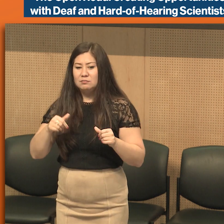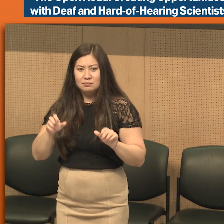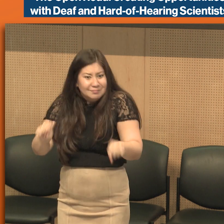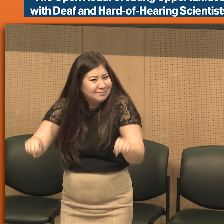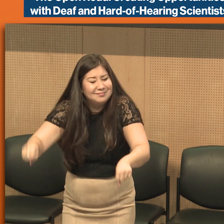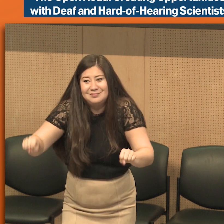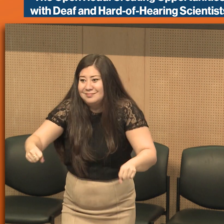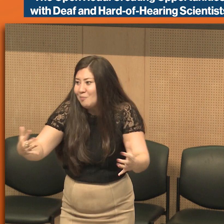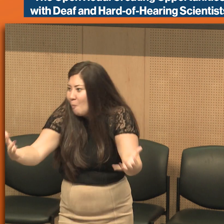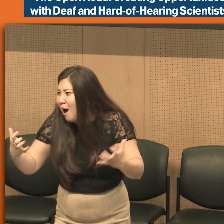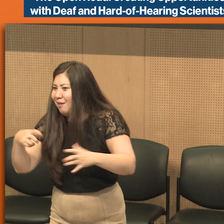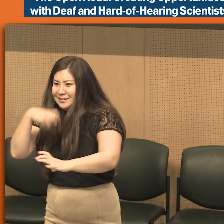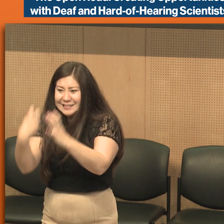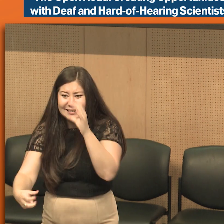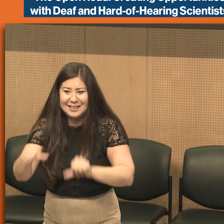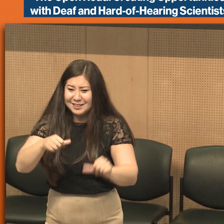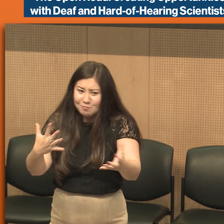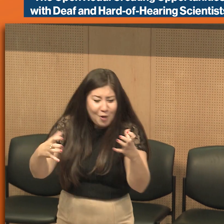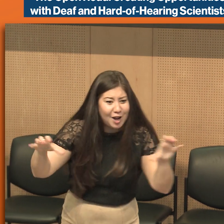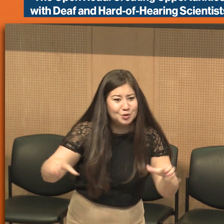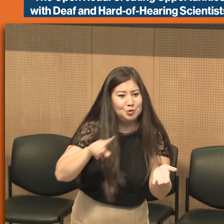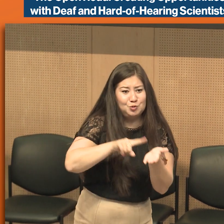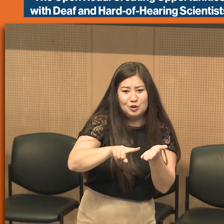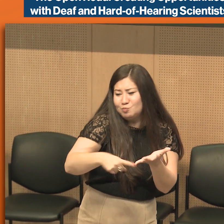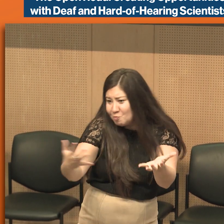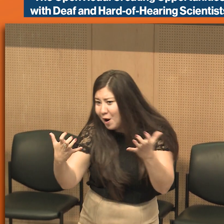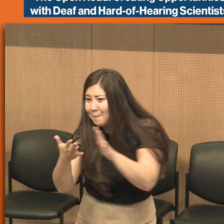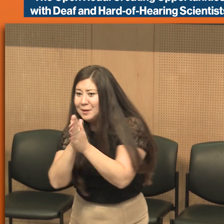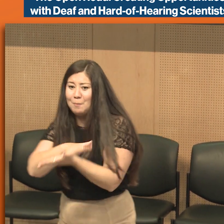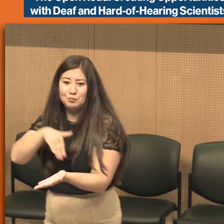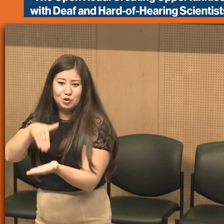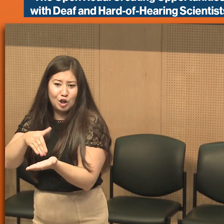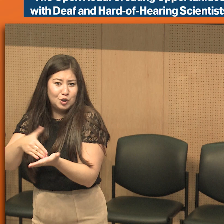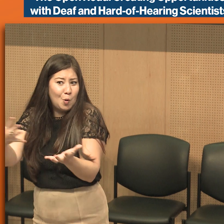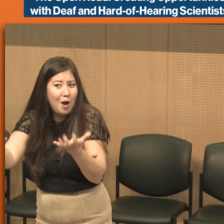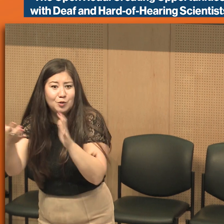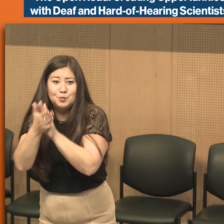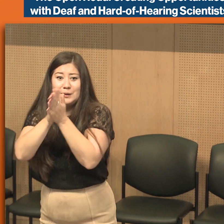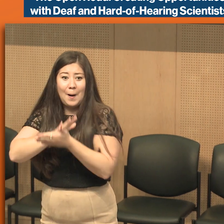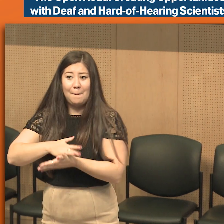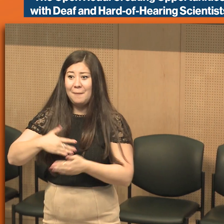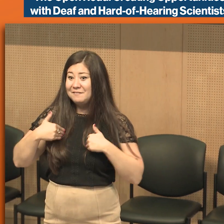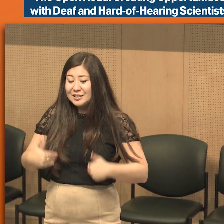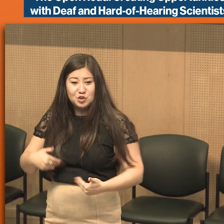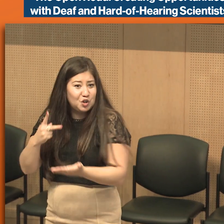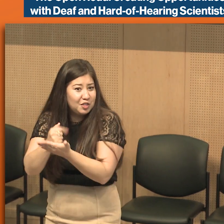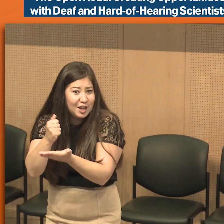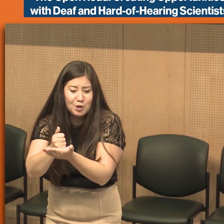within the science disciplines and STEM field so that they're more accessible. I want to engage Deaf students.